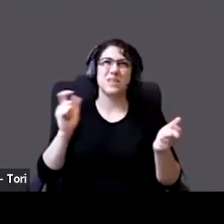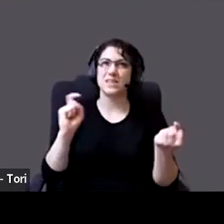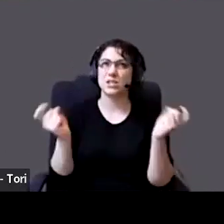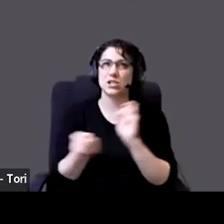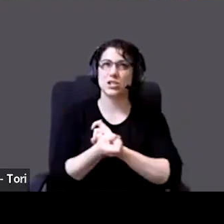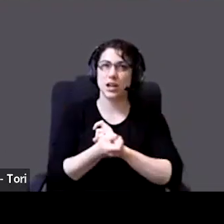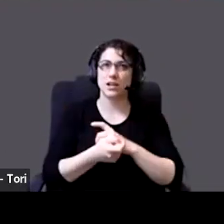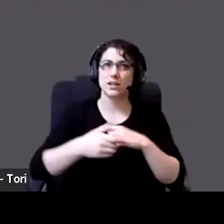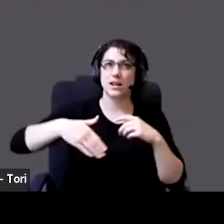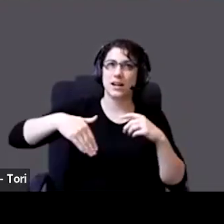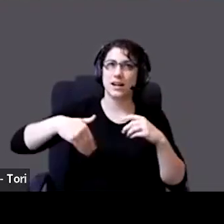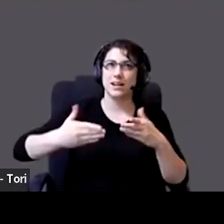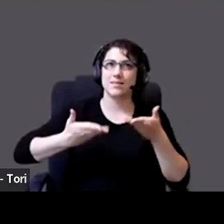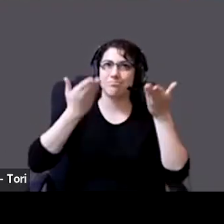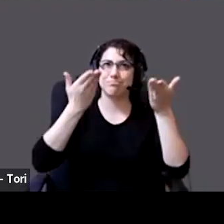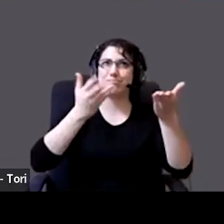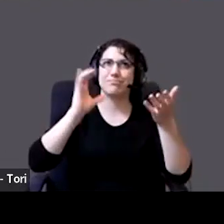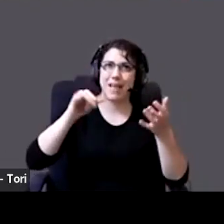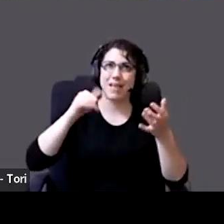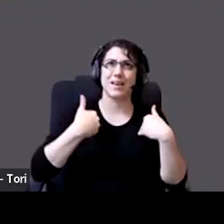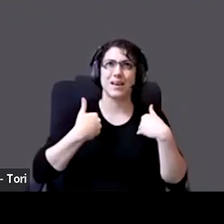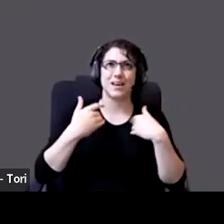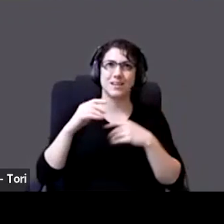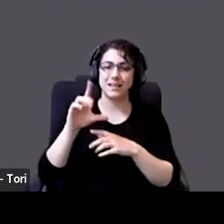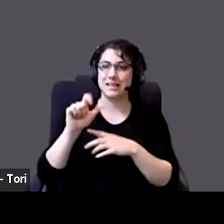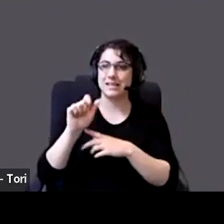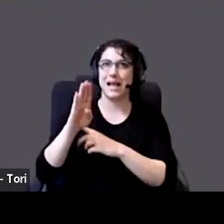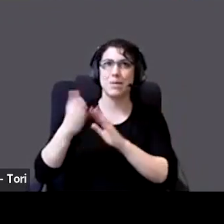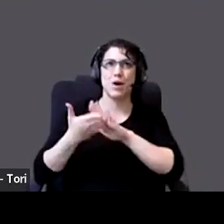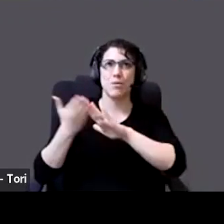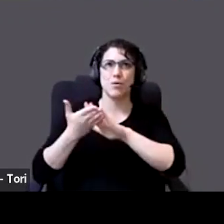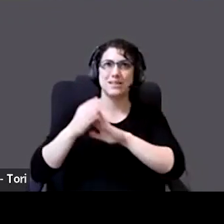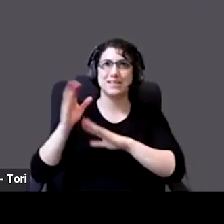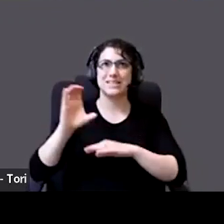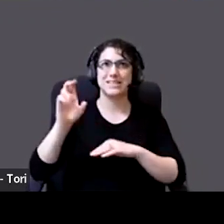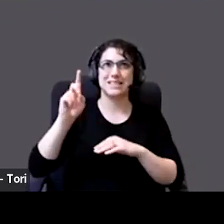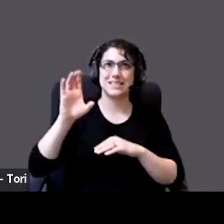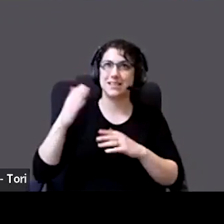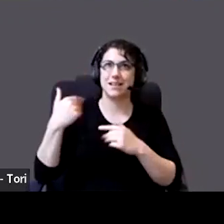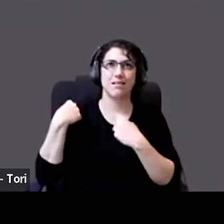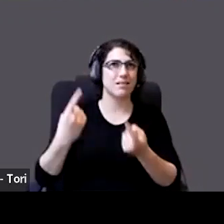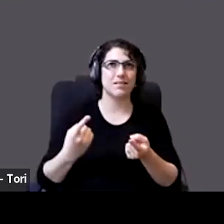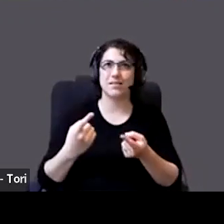out of CDC in this arena of laboratory operations, you know, in all the years that I have been here, and so --